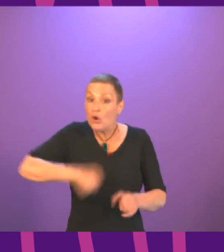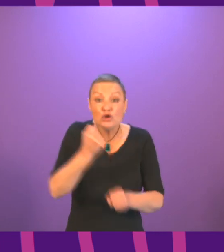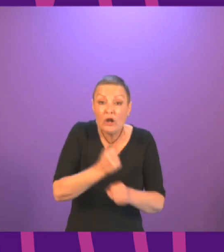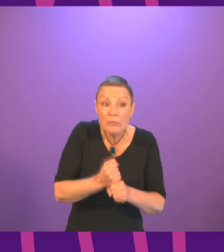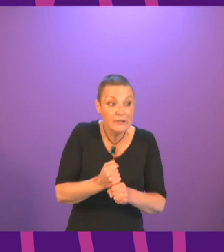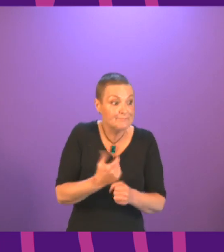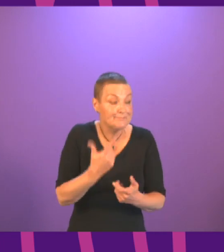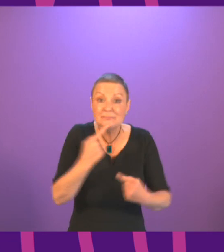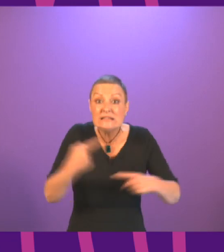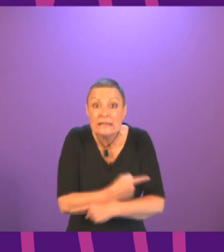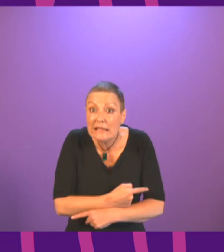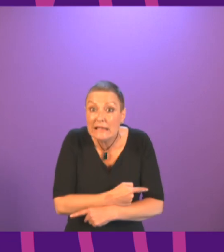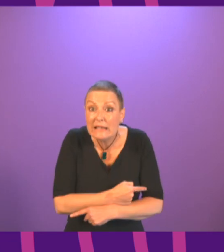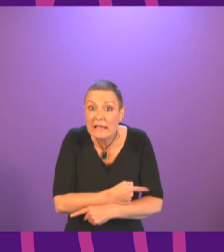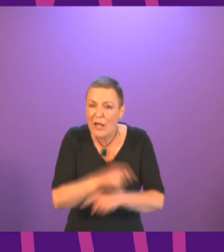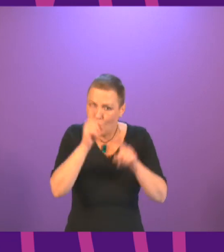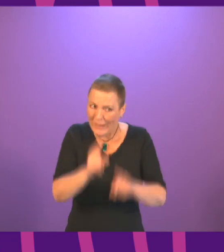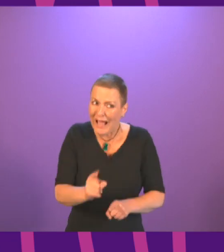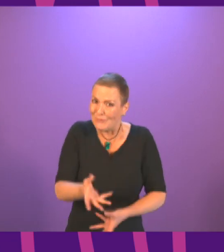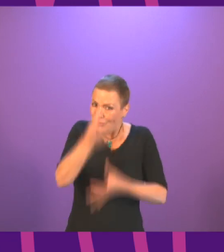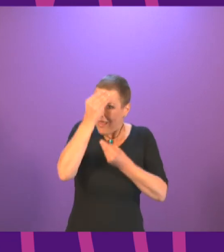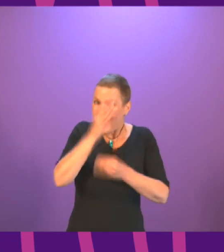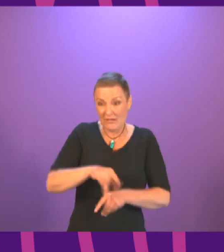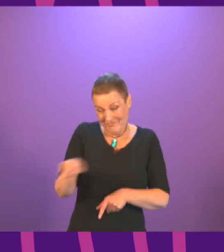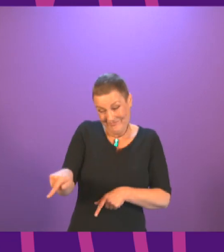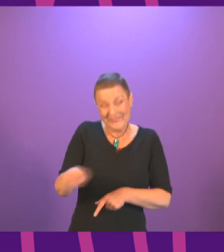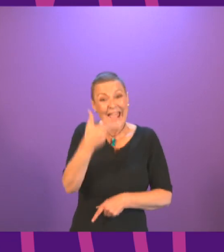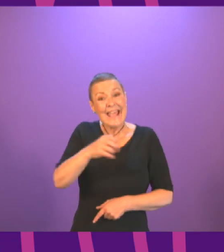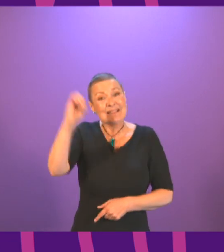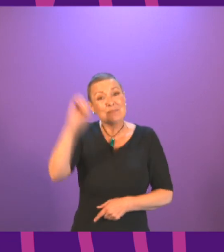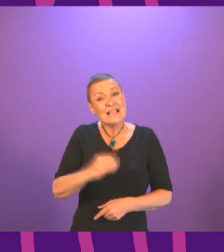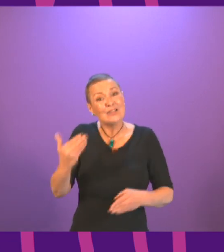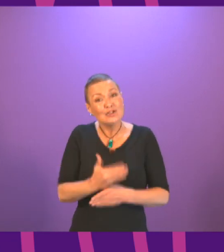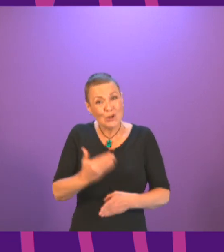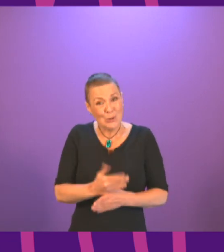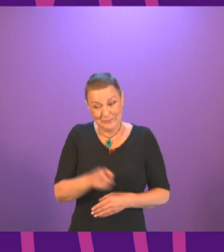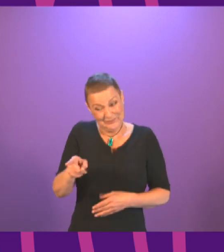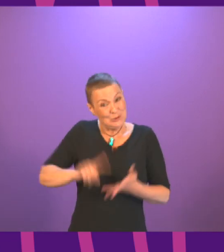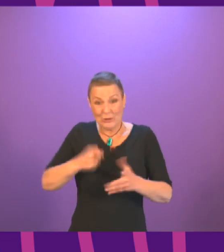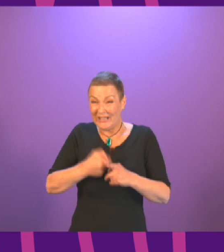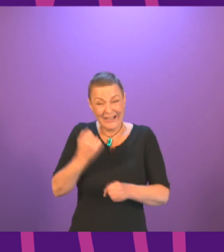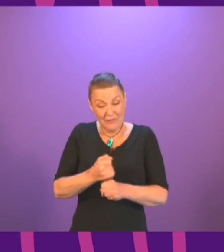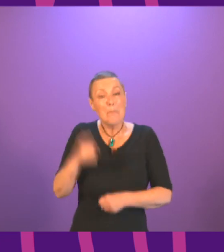reflect on that and try to learn the lessons. On furlough, the UK Government is definitely